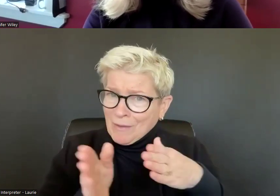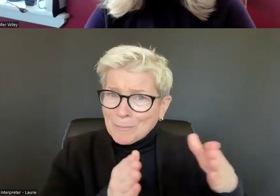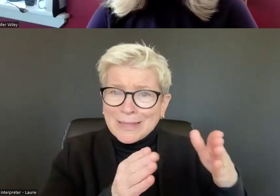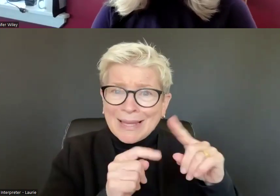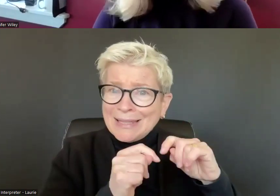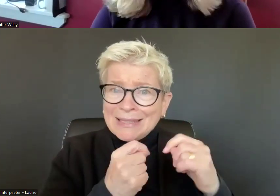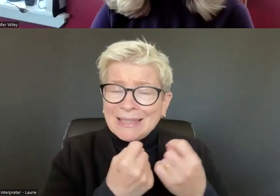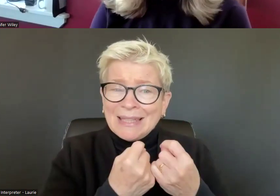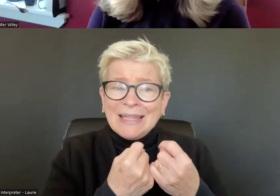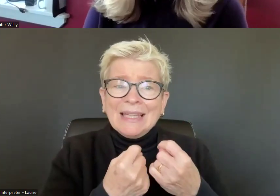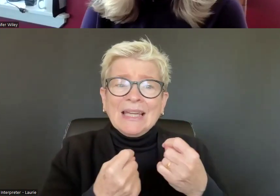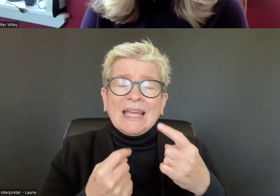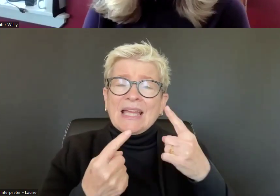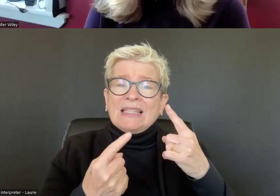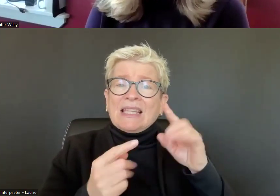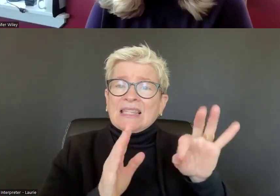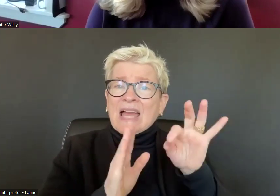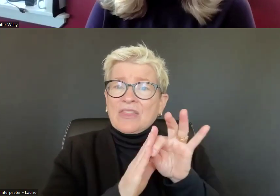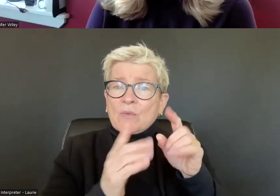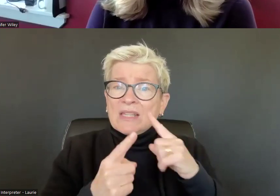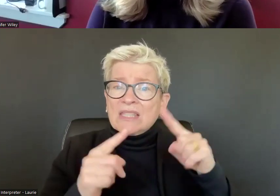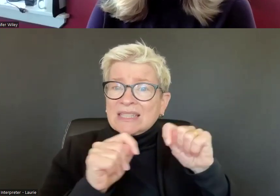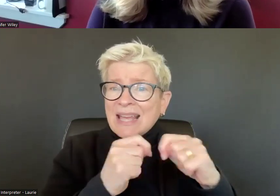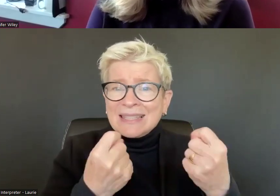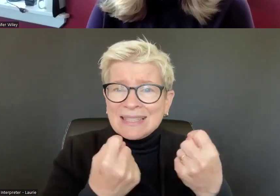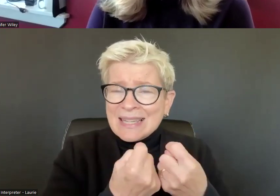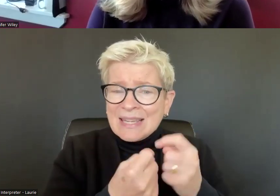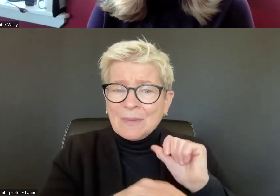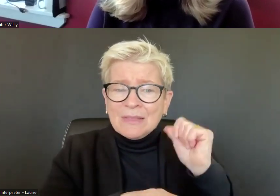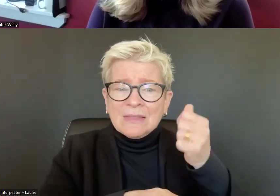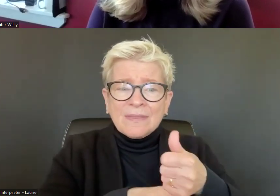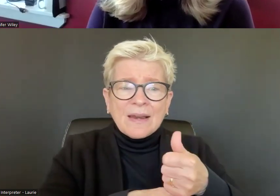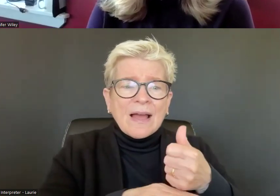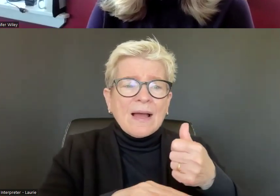ninth grade success team that's working on that? And like when does that work start?